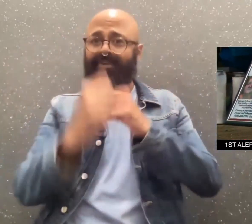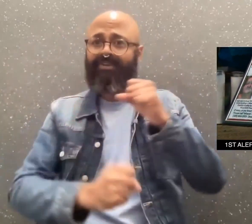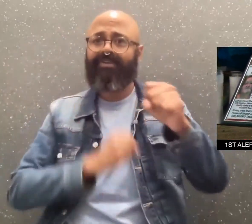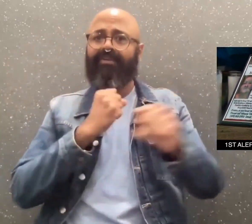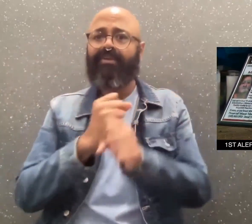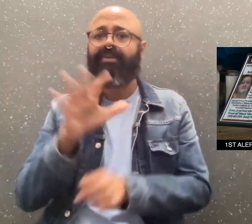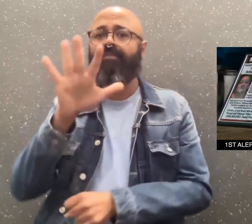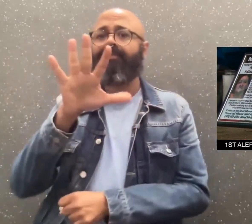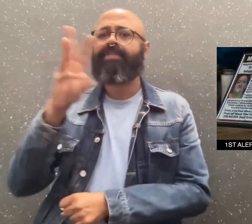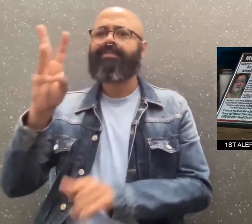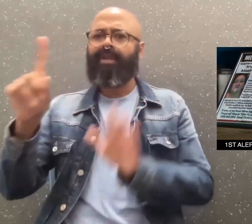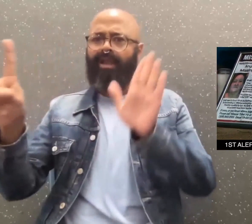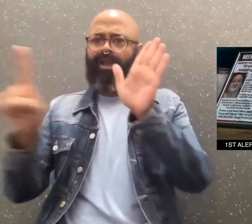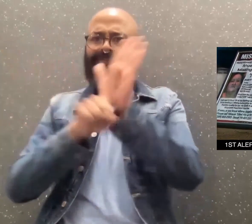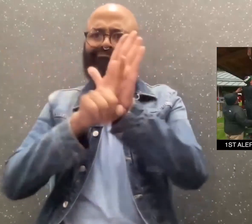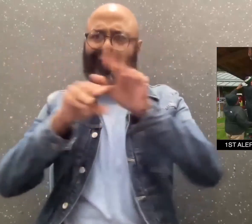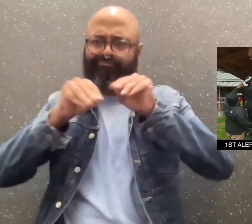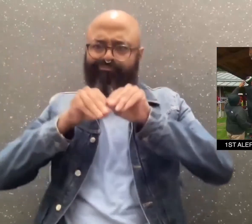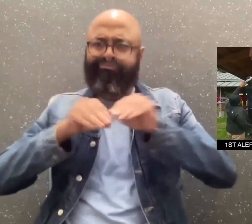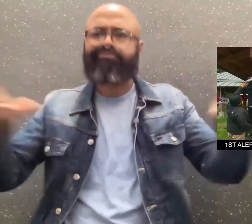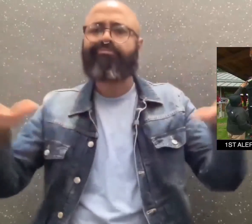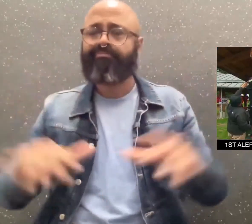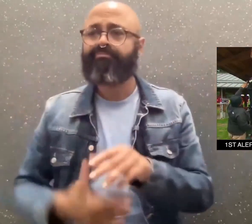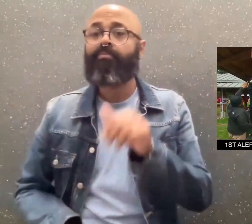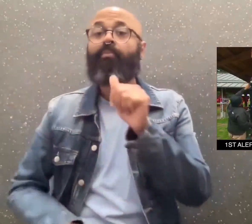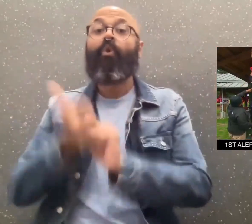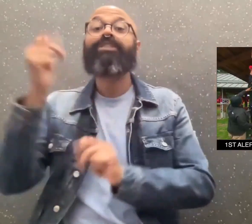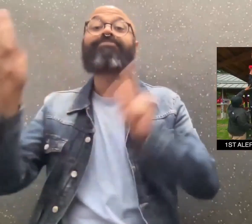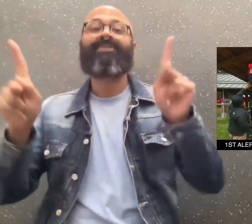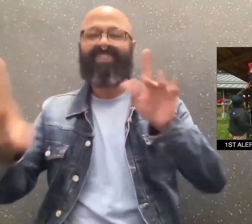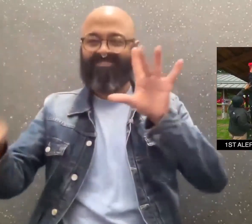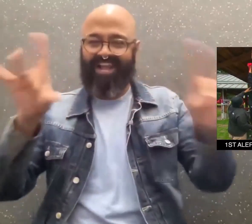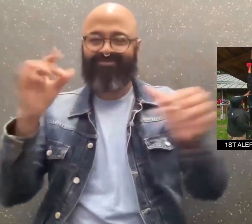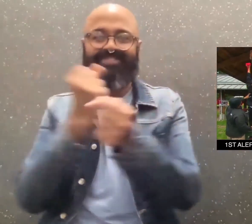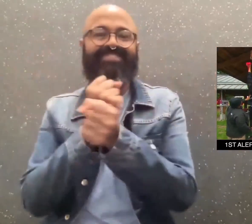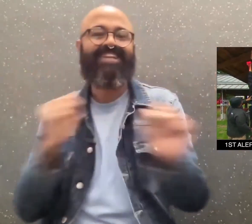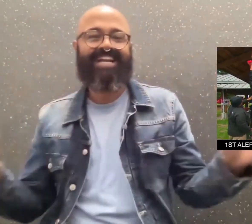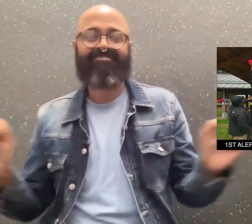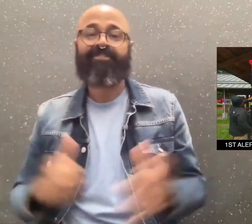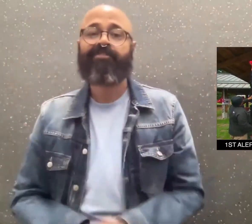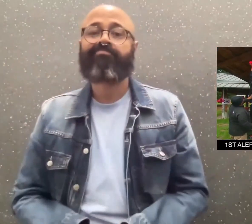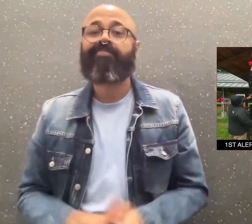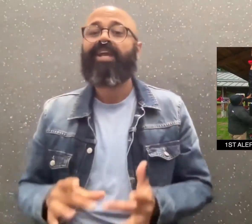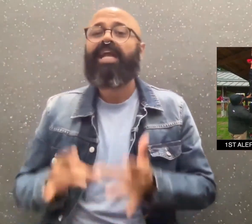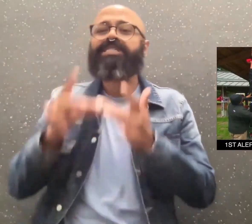In less than a year, 56 alerts have been issued with most people found safe